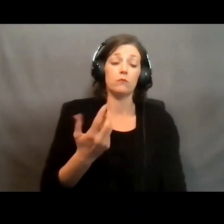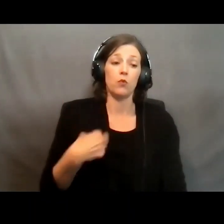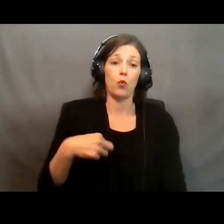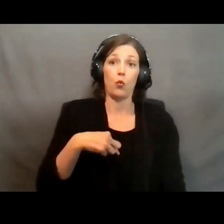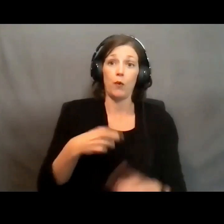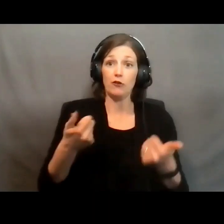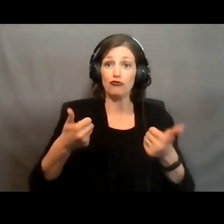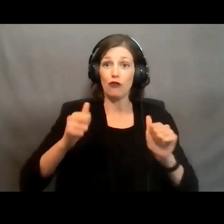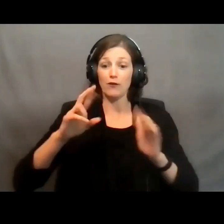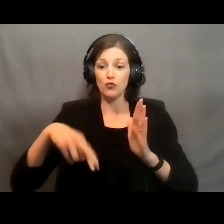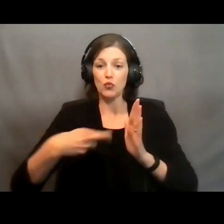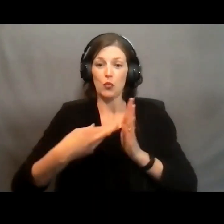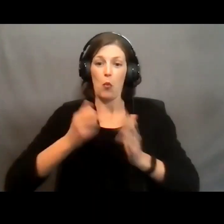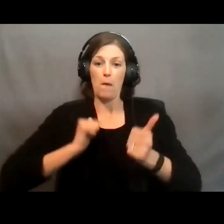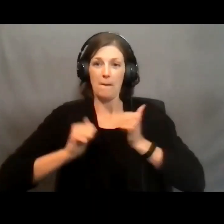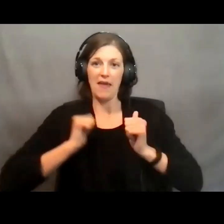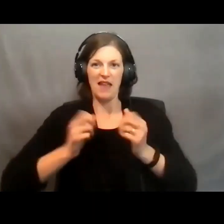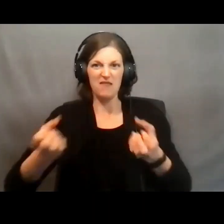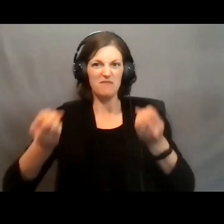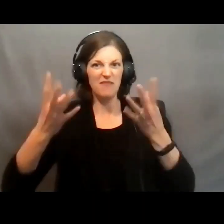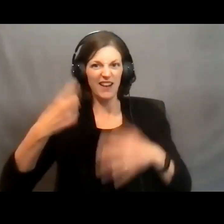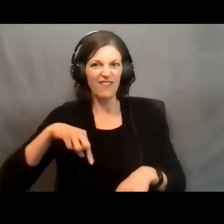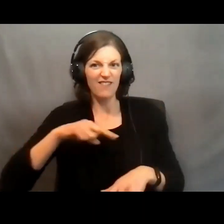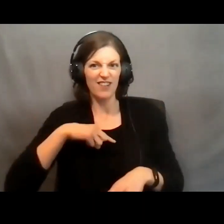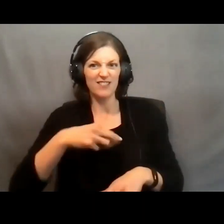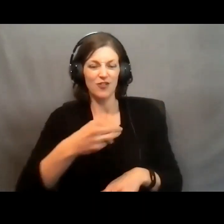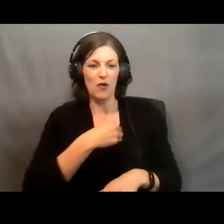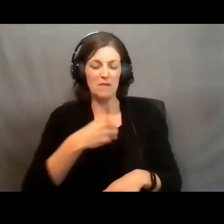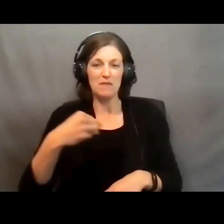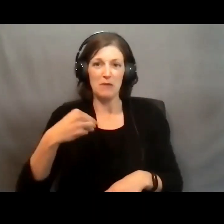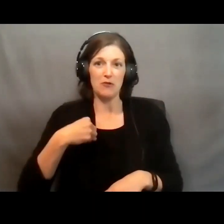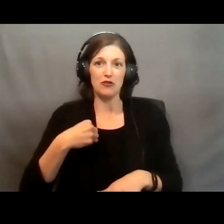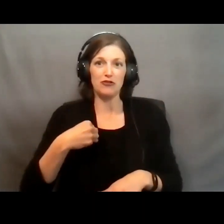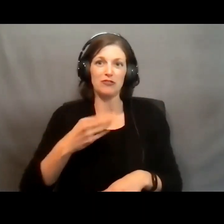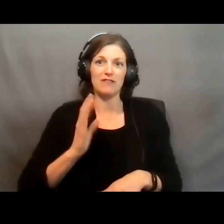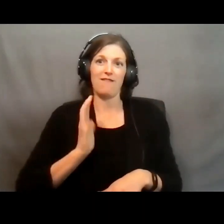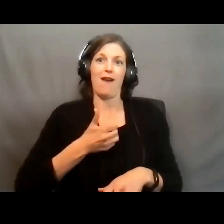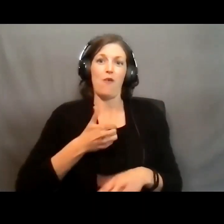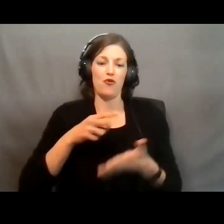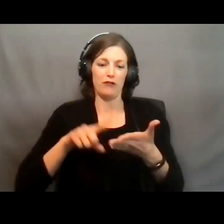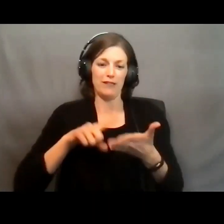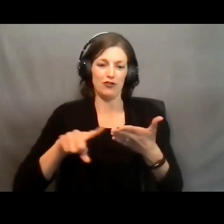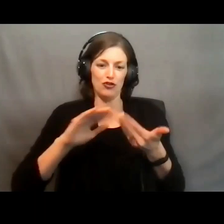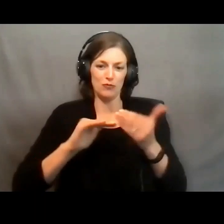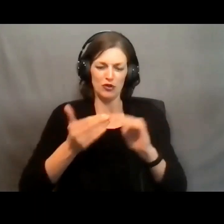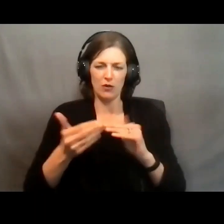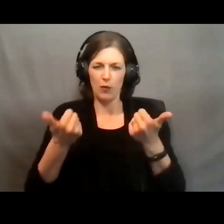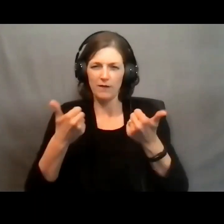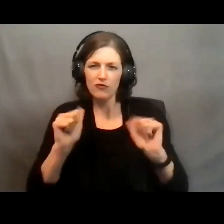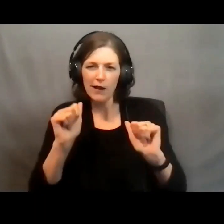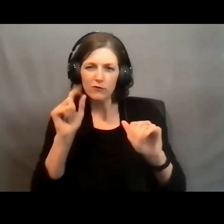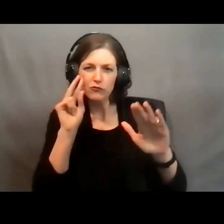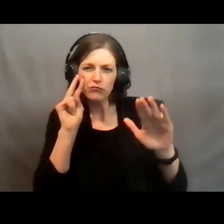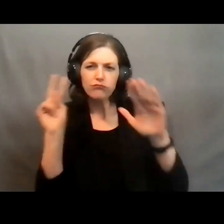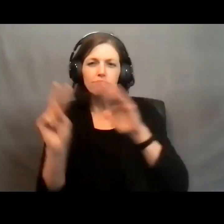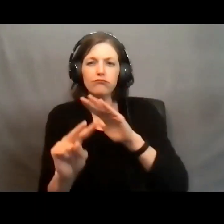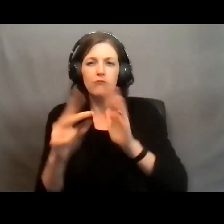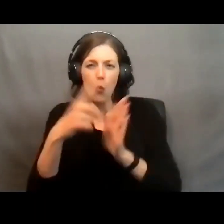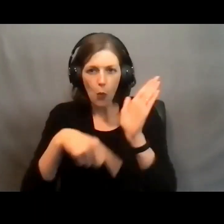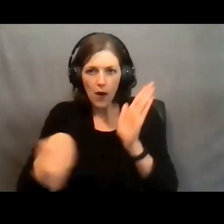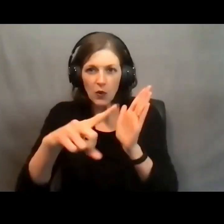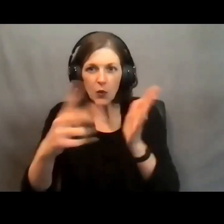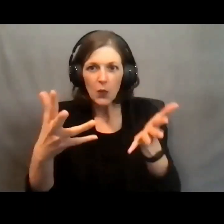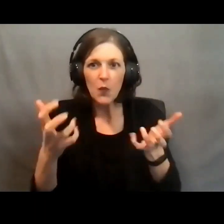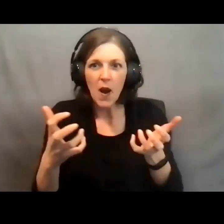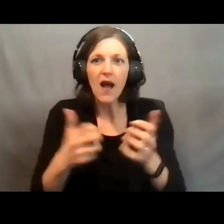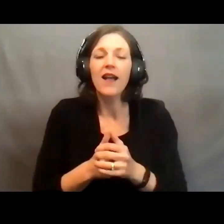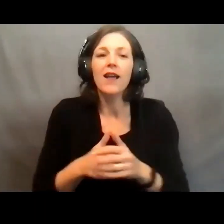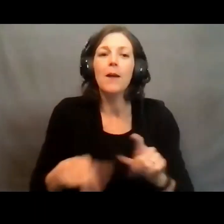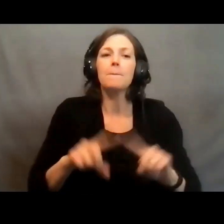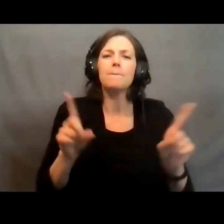13:43:50 , we have tried to anticipate what you want. We do not want to speak